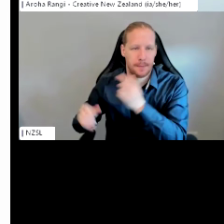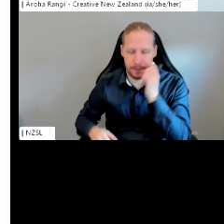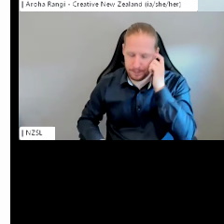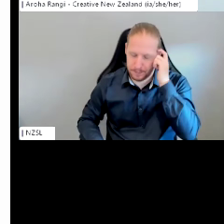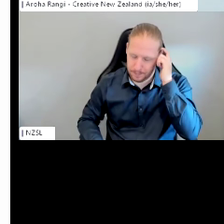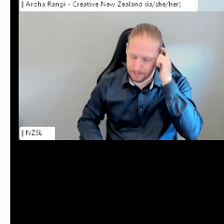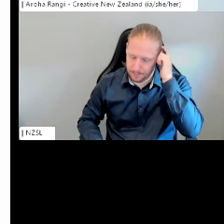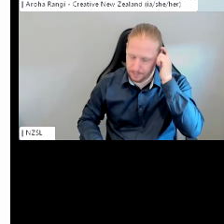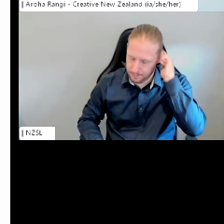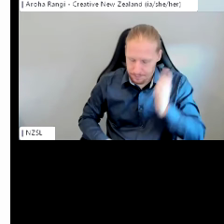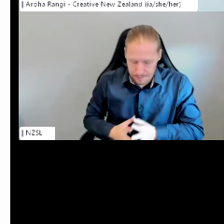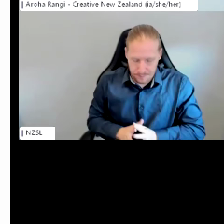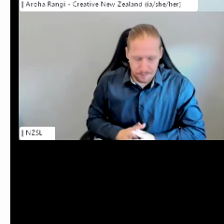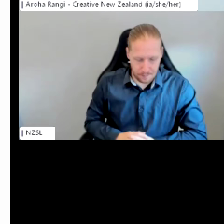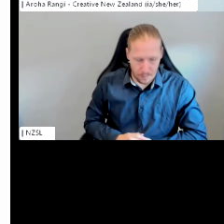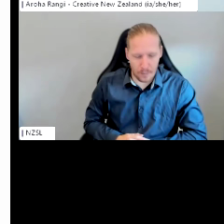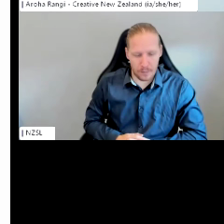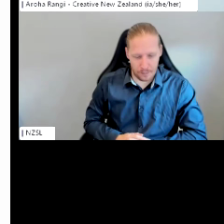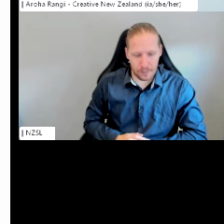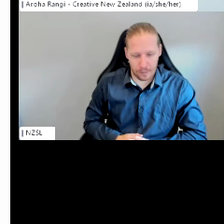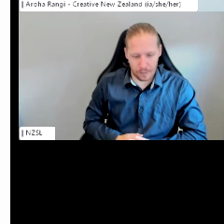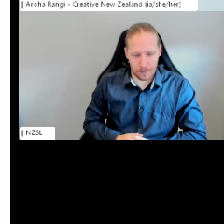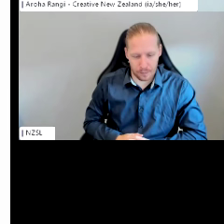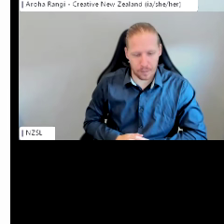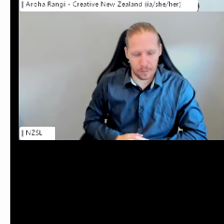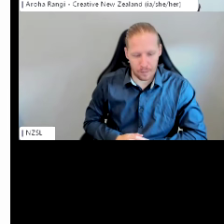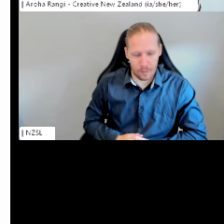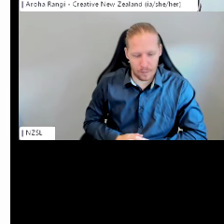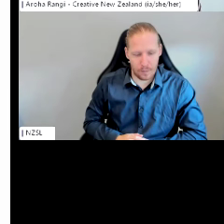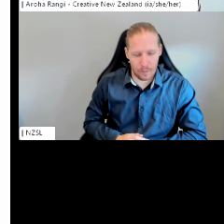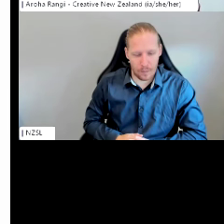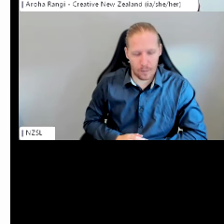I could give you this by culture segments as well. Zoning in on these audiences is really important